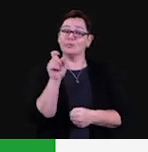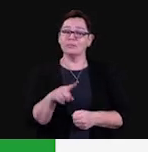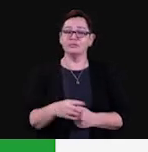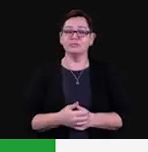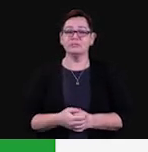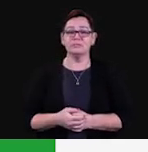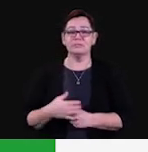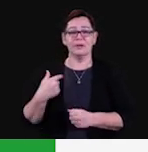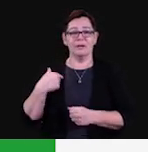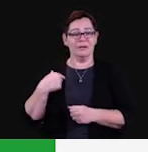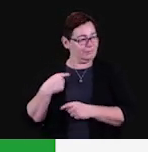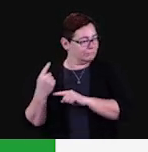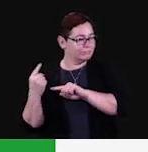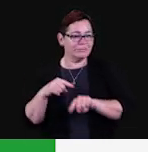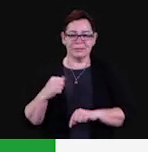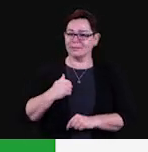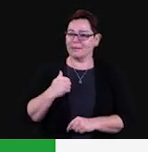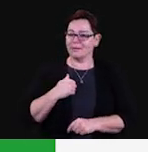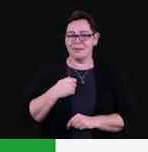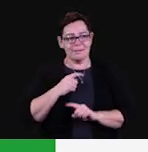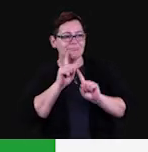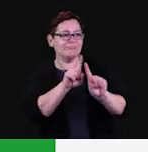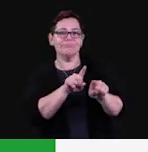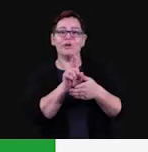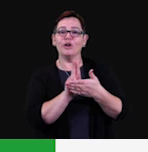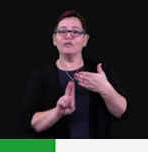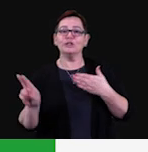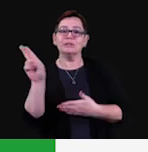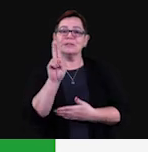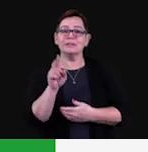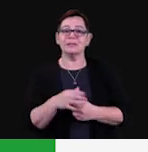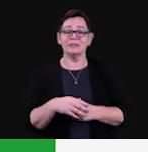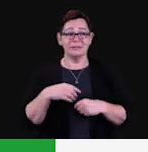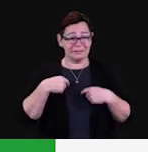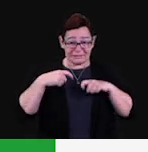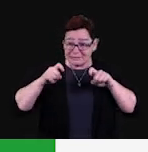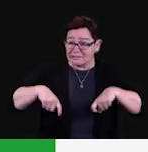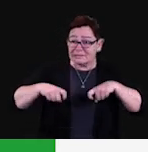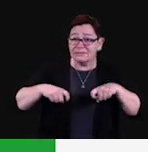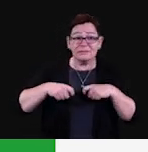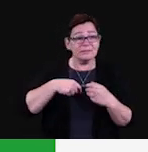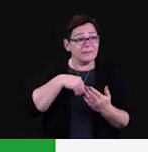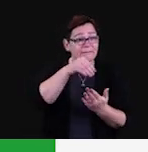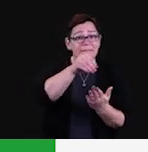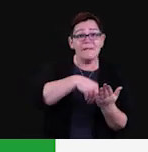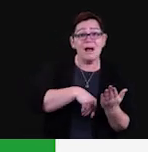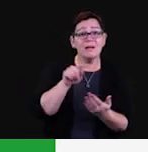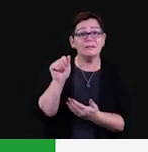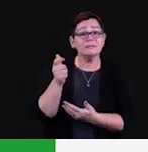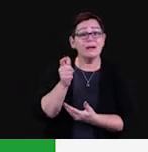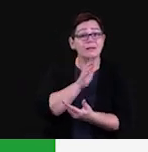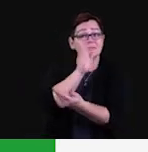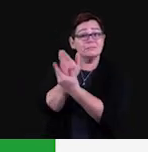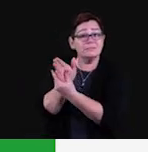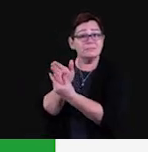I came to Canada to attend university. Do I need to file a tax return, if I don’t work or have no income?